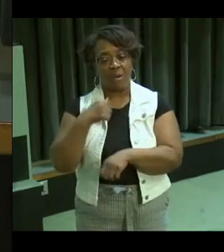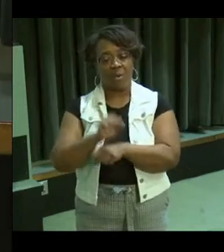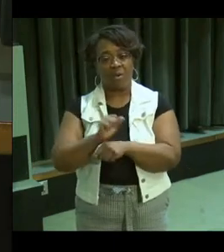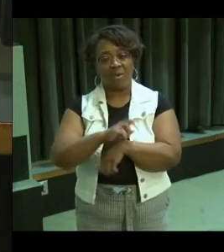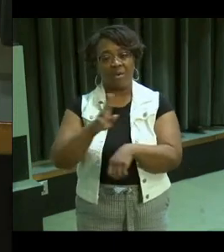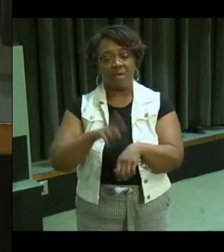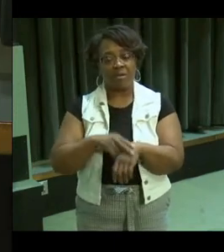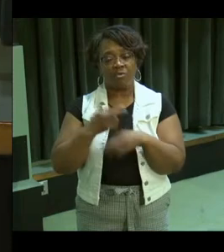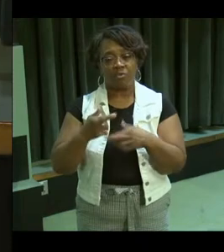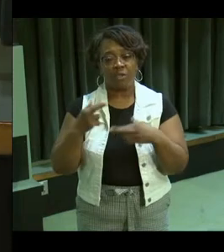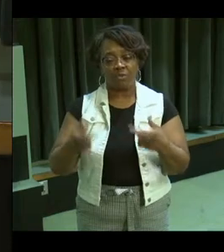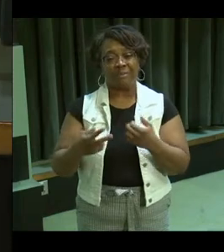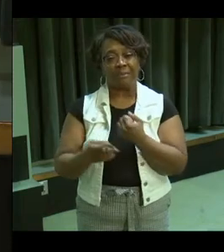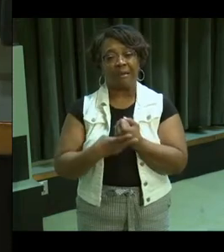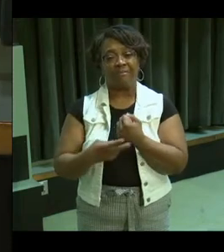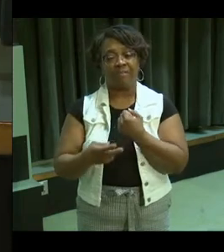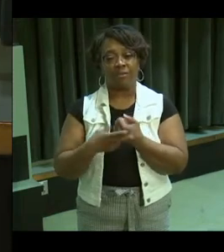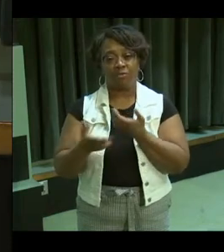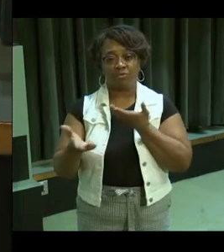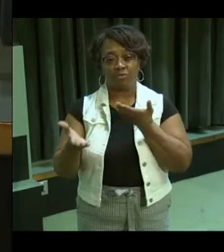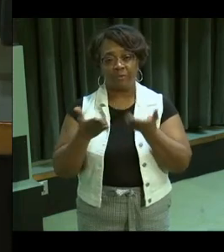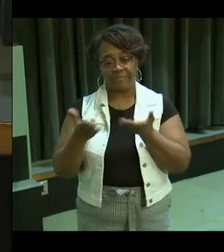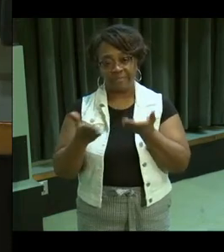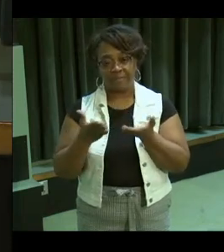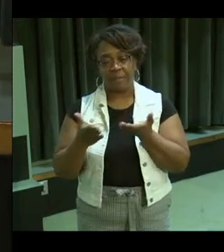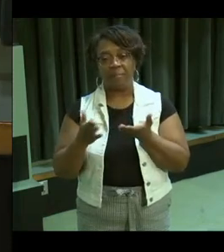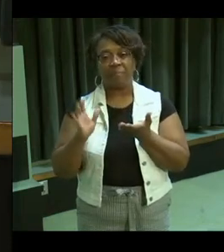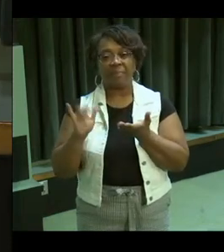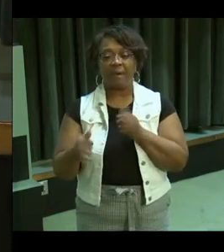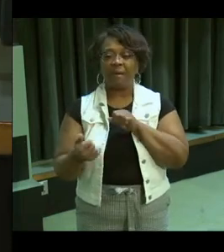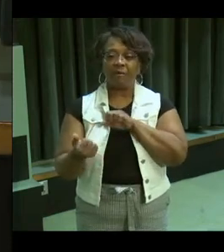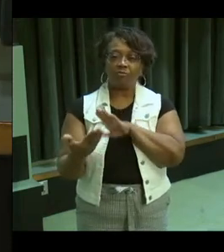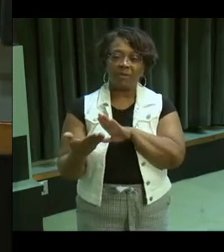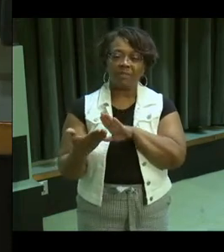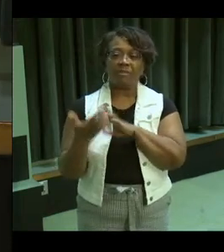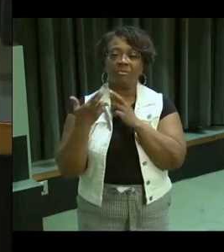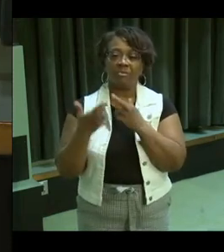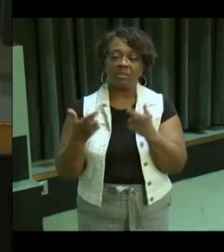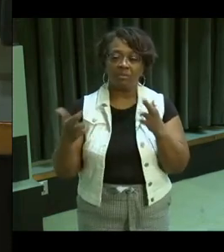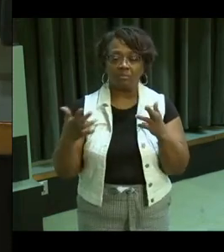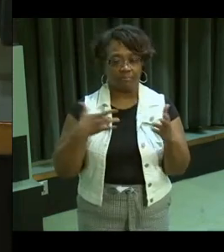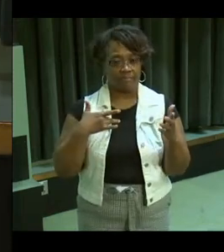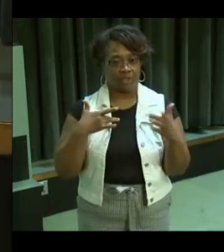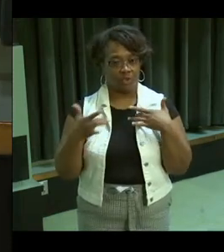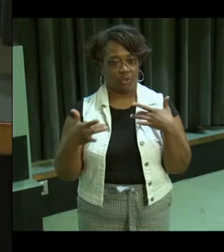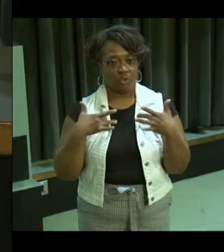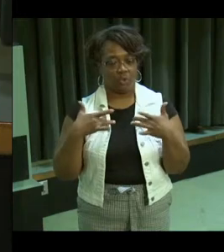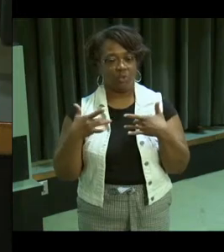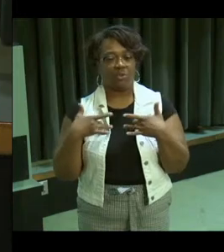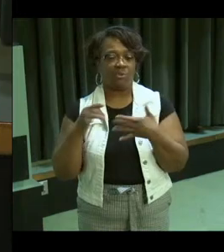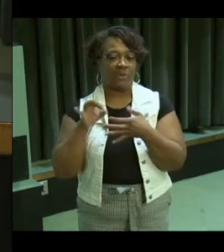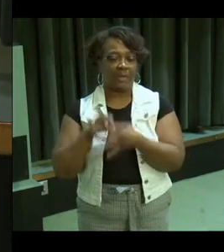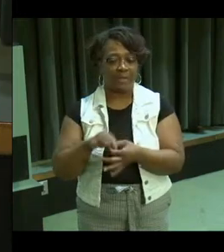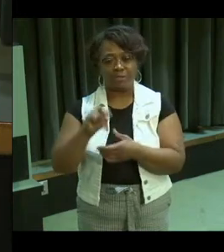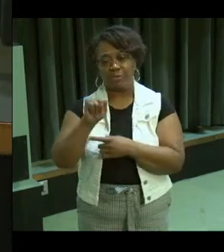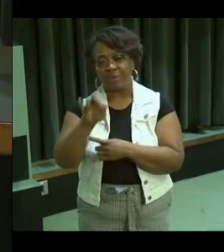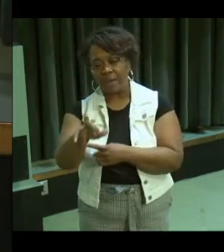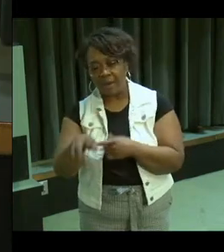our natural resources conservation Service, which